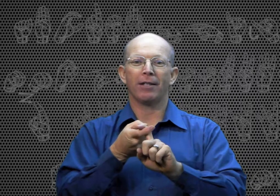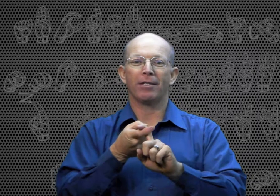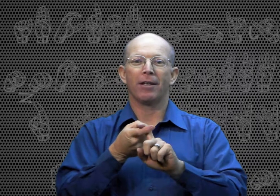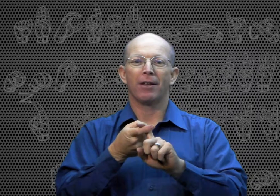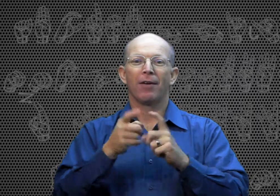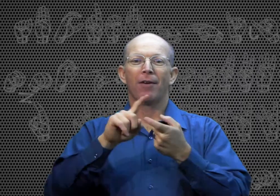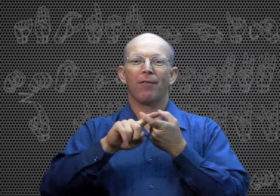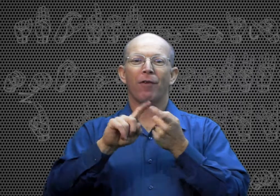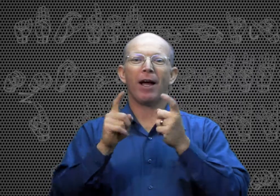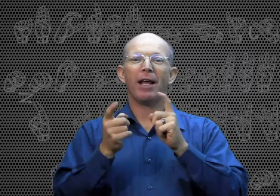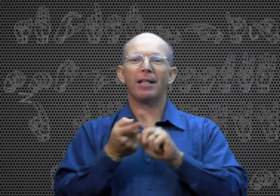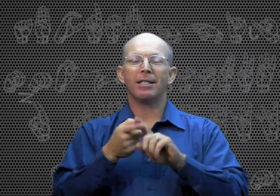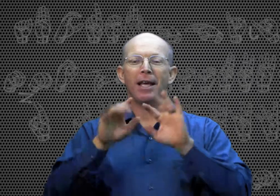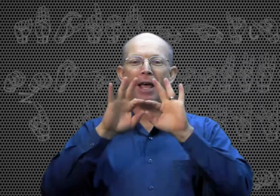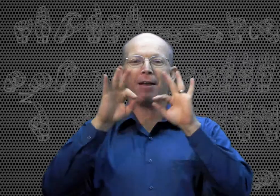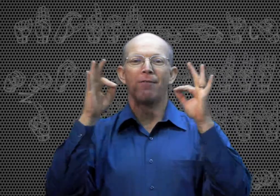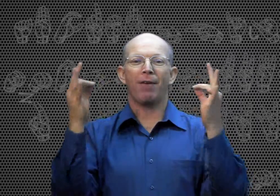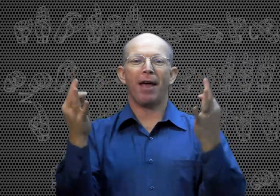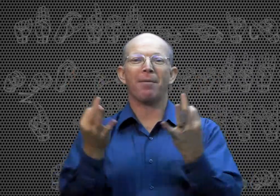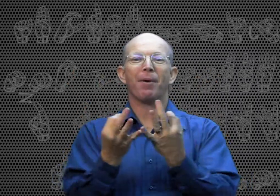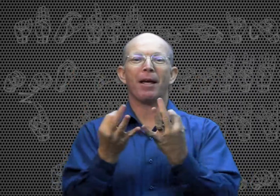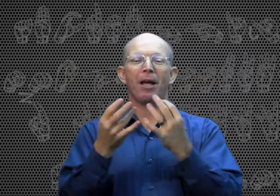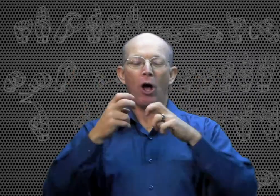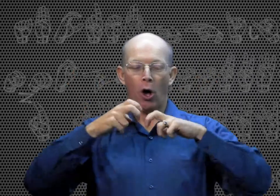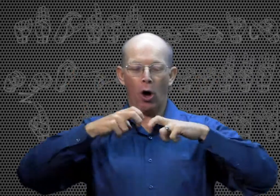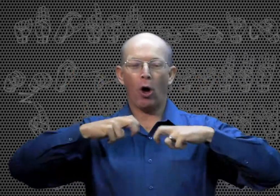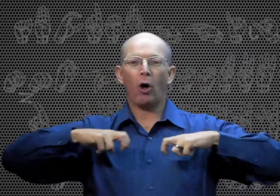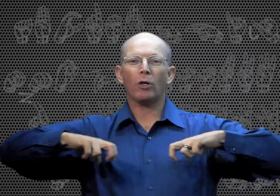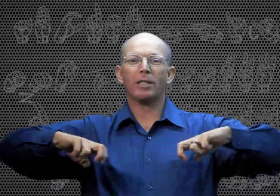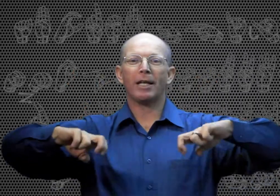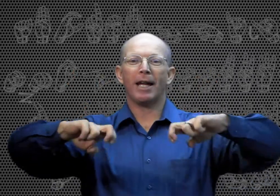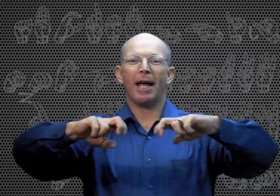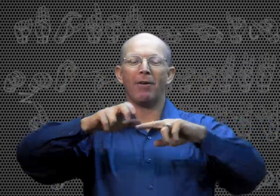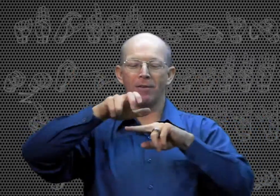FRIENDS FRIENDS and FAMILY all SIT down.